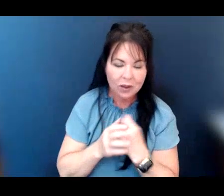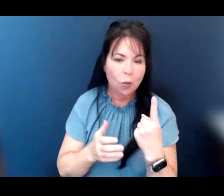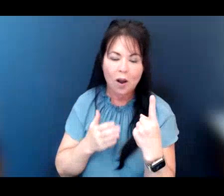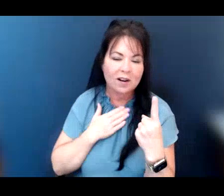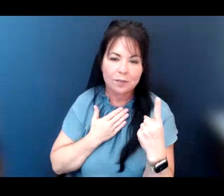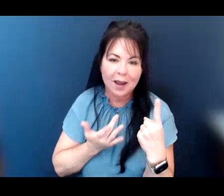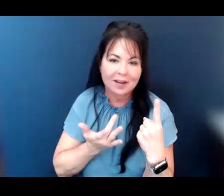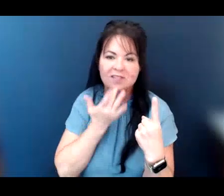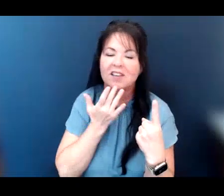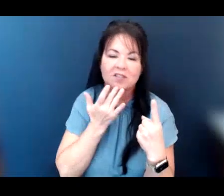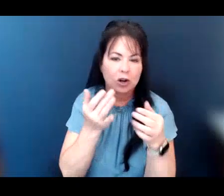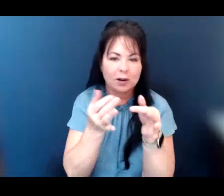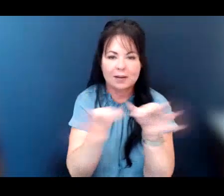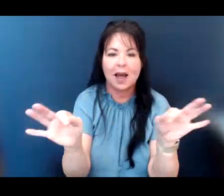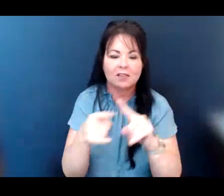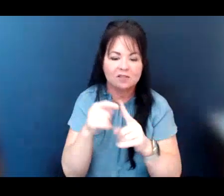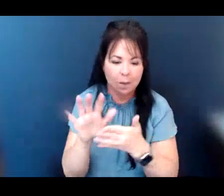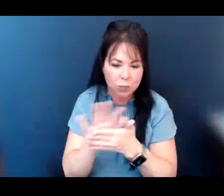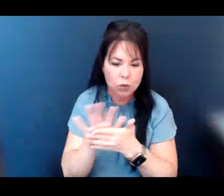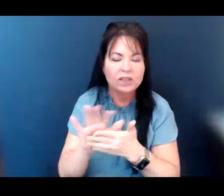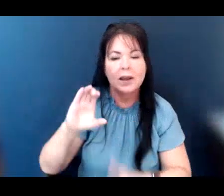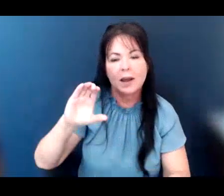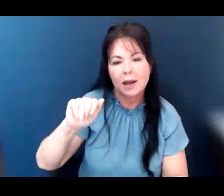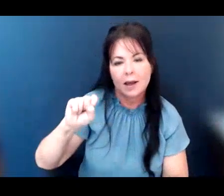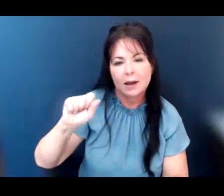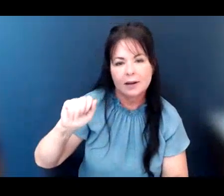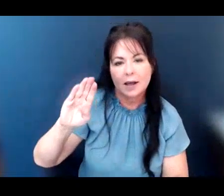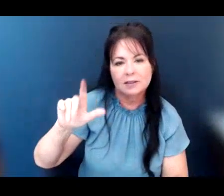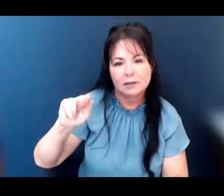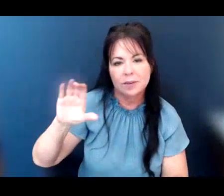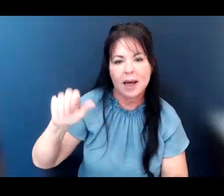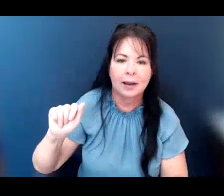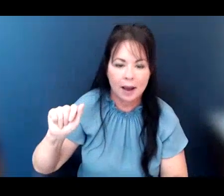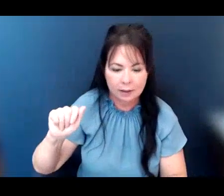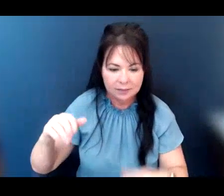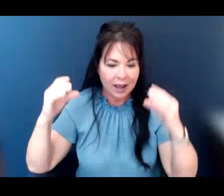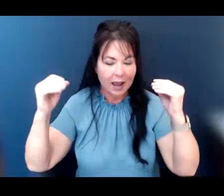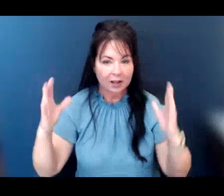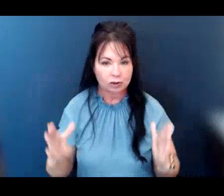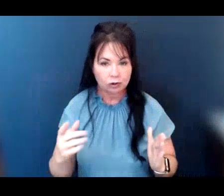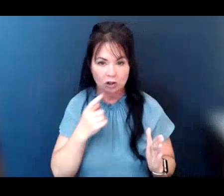is from the movie Casablanca, where the inspector says, I'm going to round up the usual suspects.